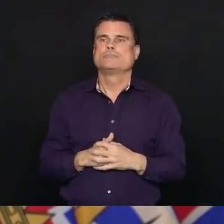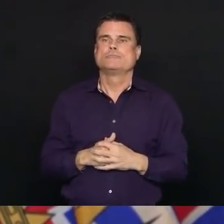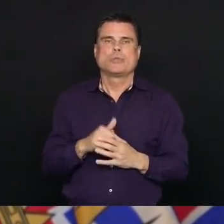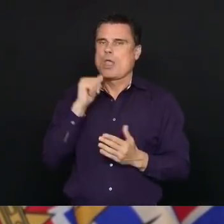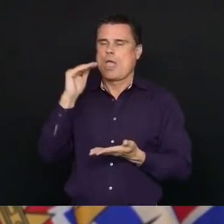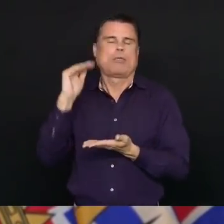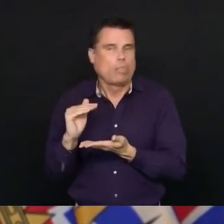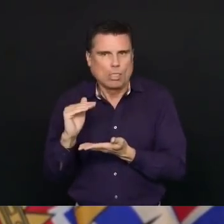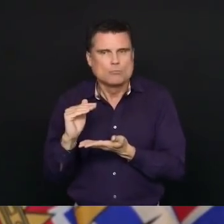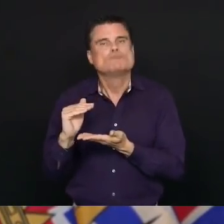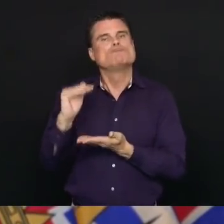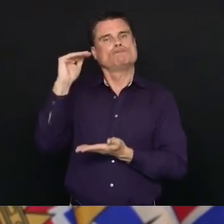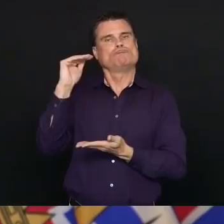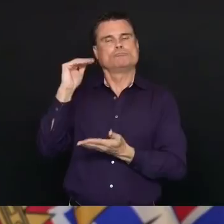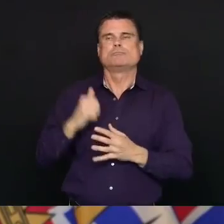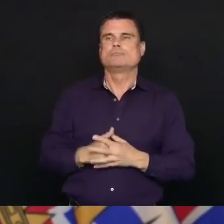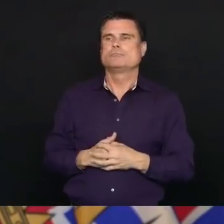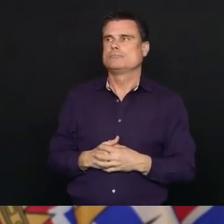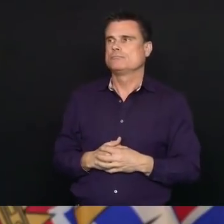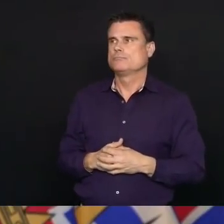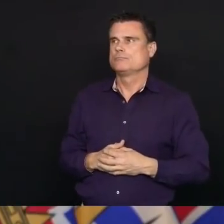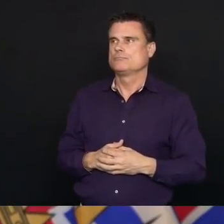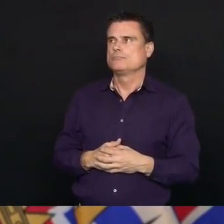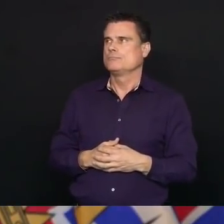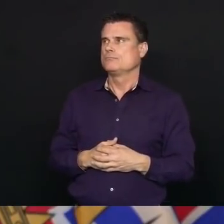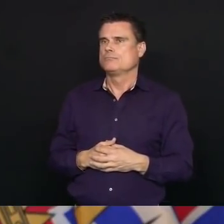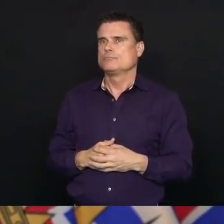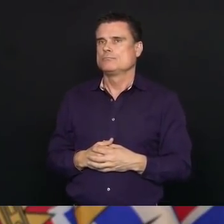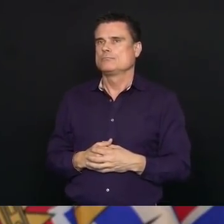long-term care homes no longer has COVID-19.